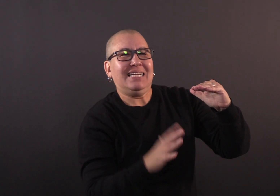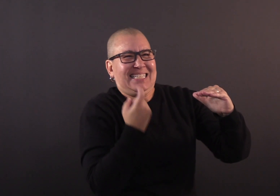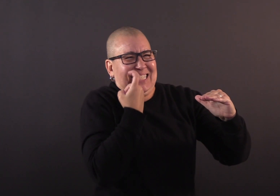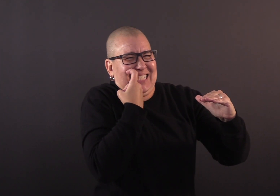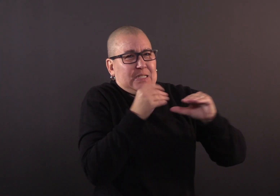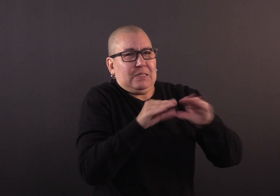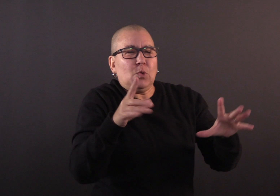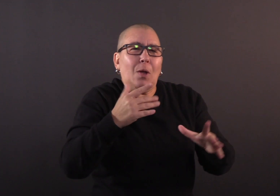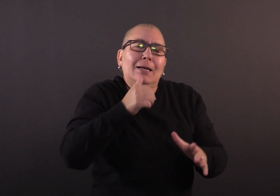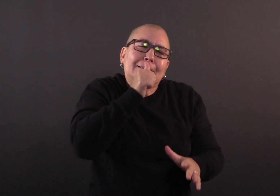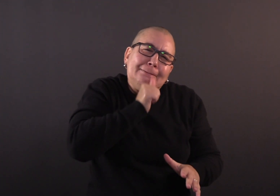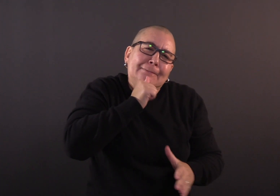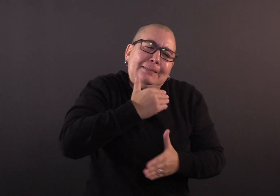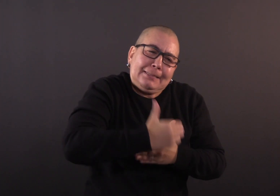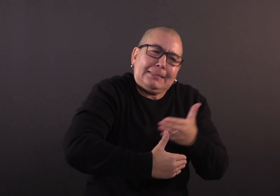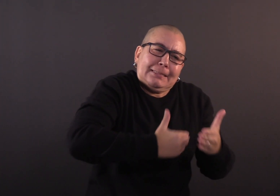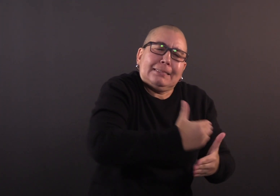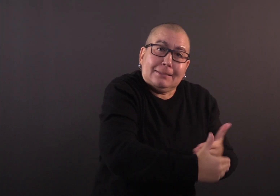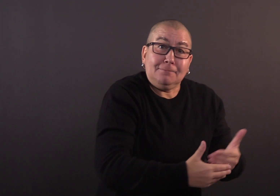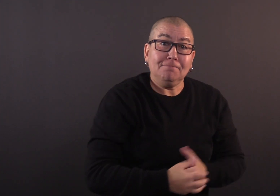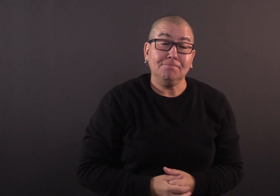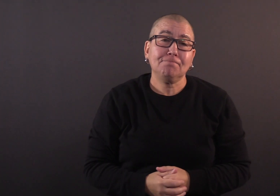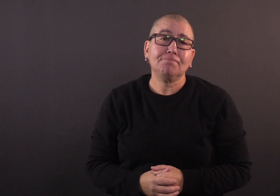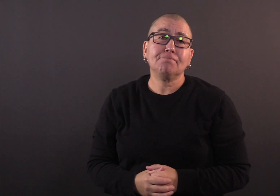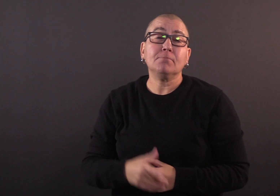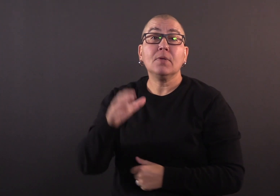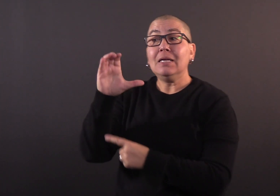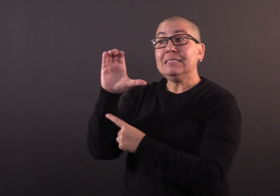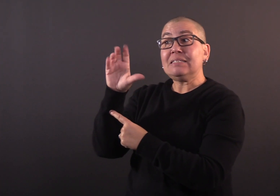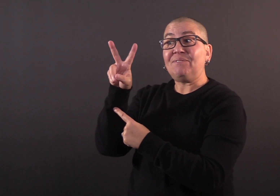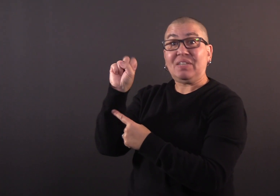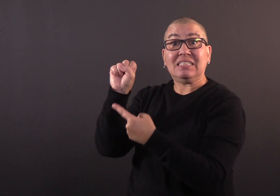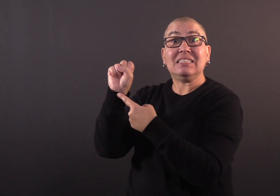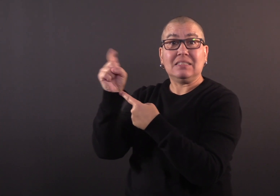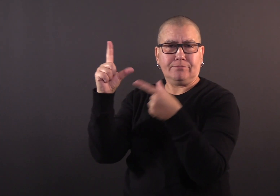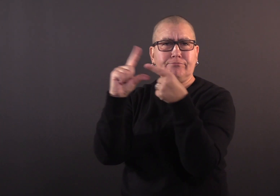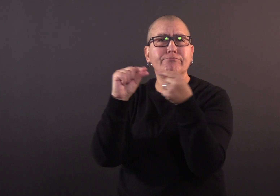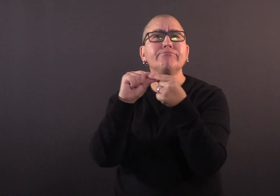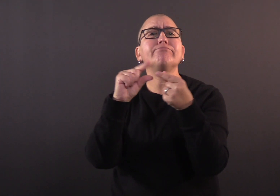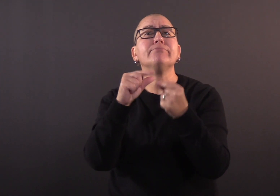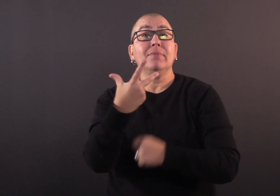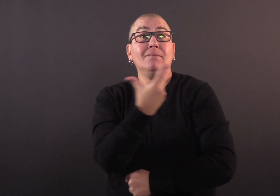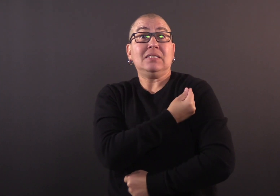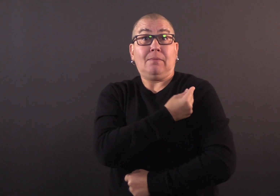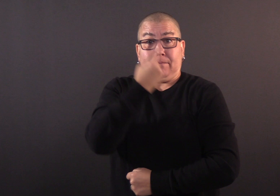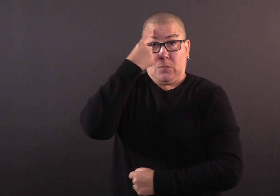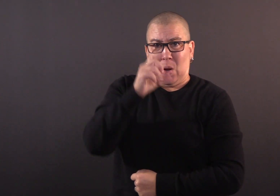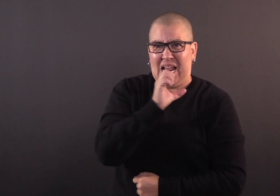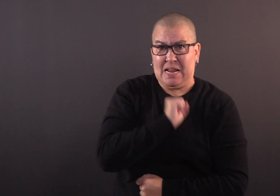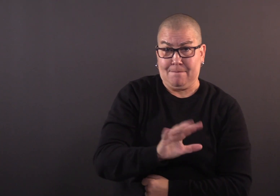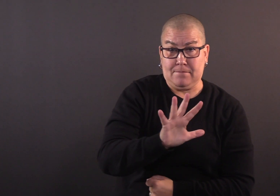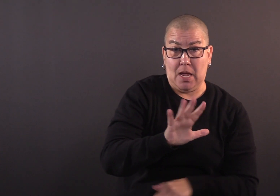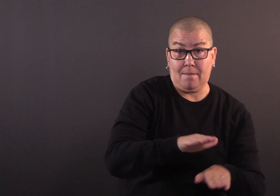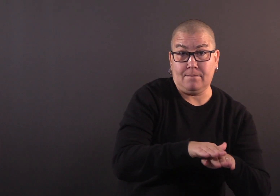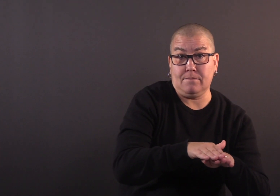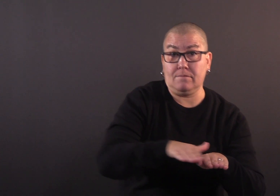Drugstore chain CVS said its doses for ages 5 and older began arriving last week, although